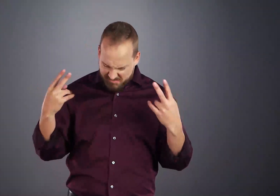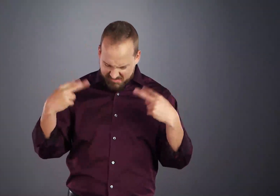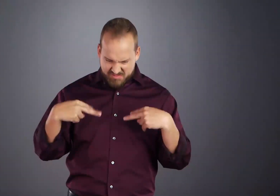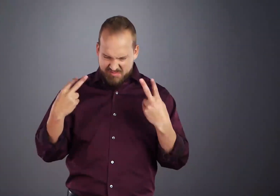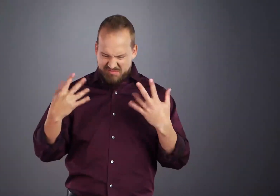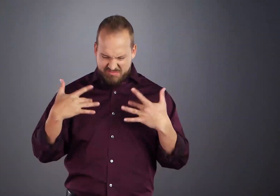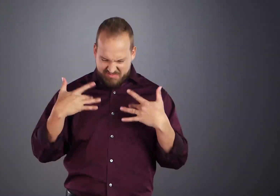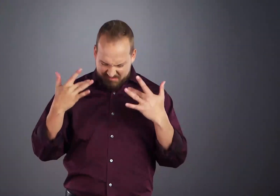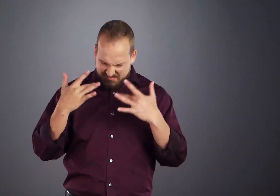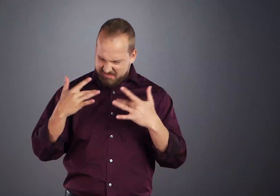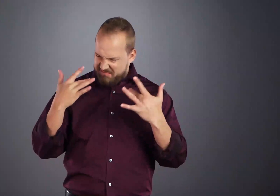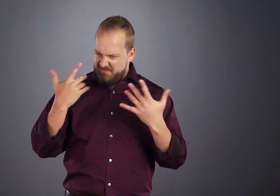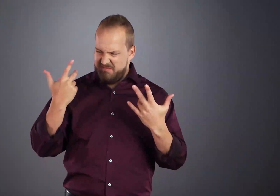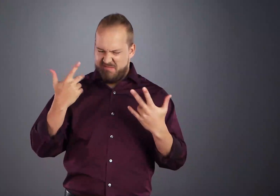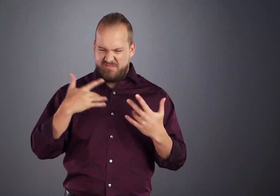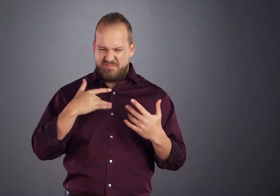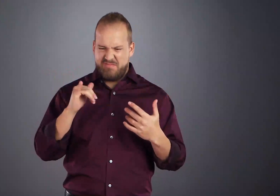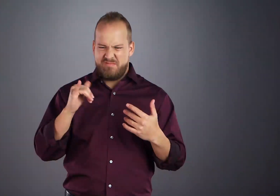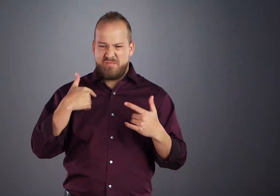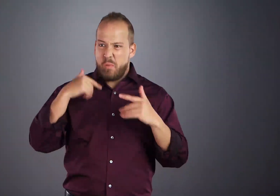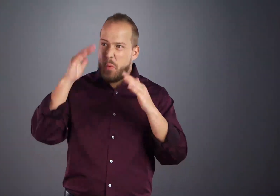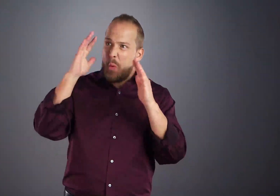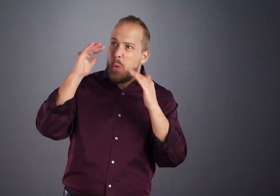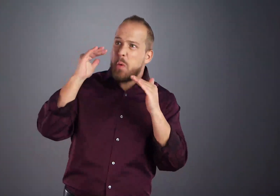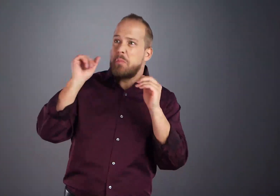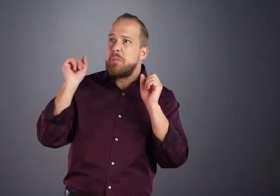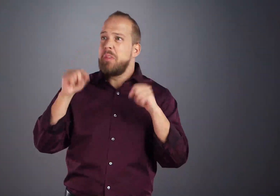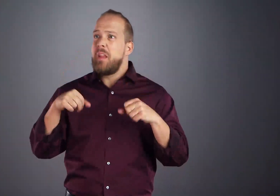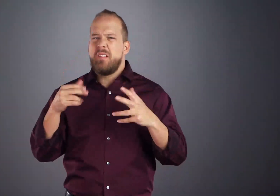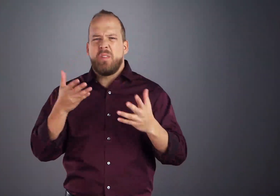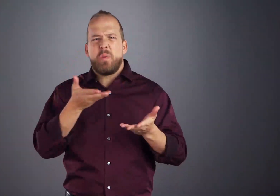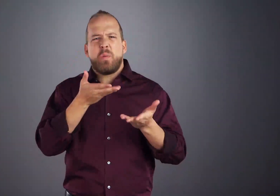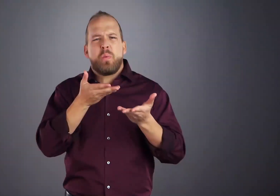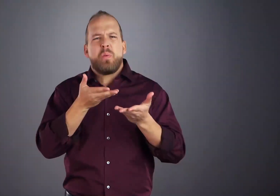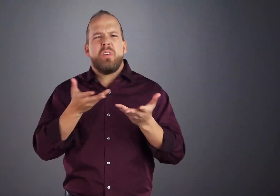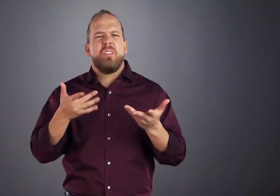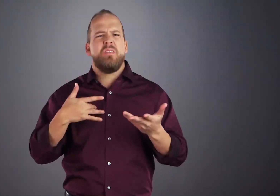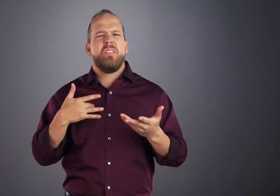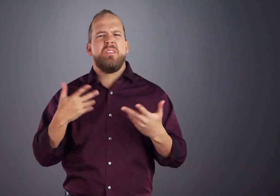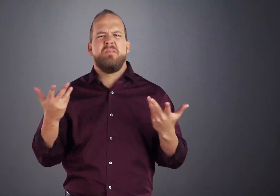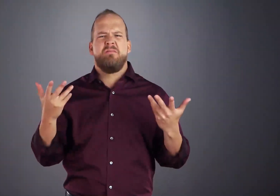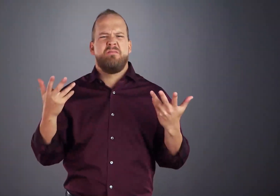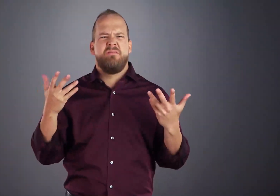The remorse, horror and hopelessness of the next morning are unforgettable.